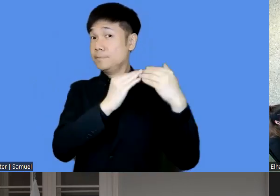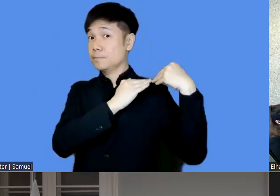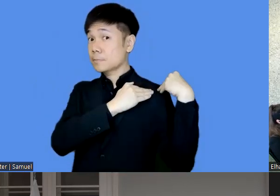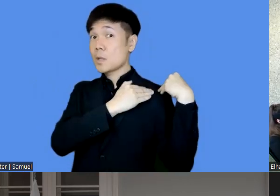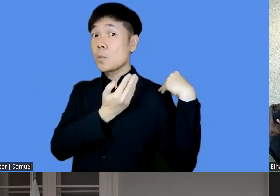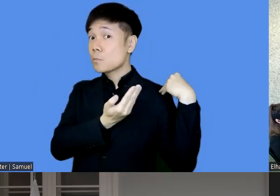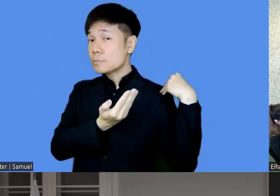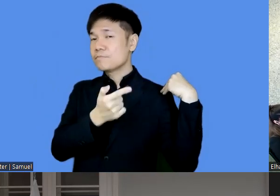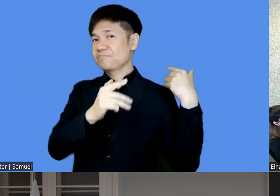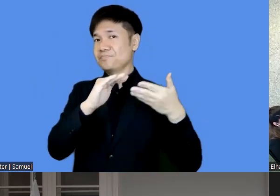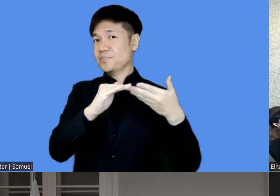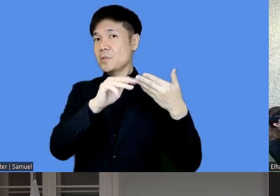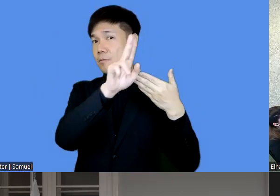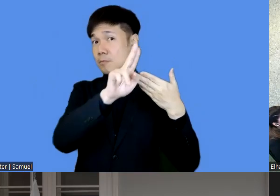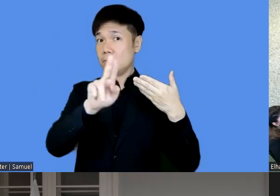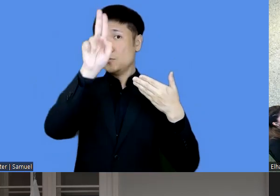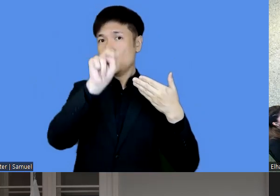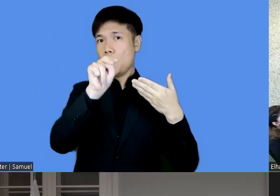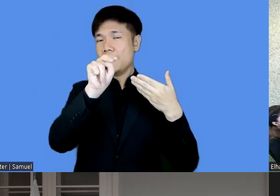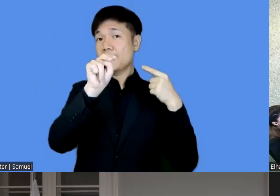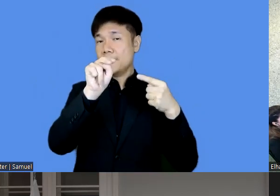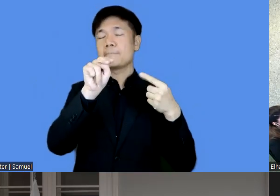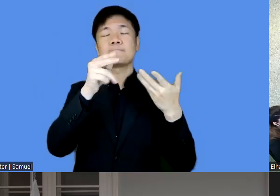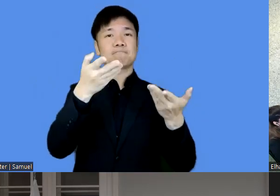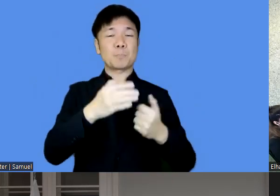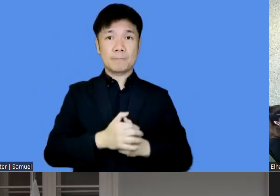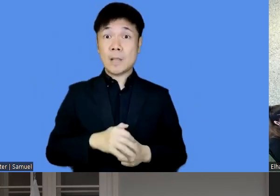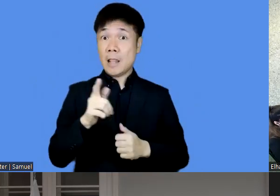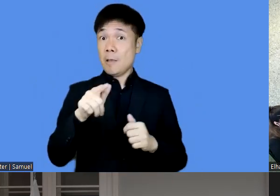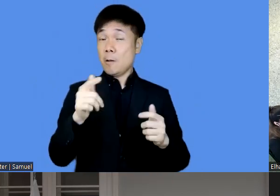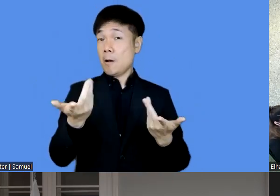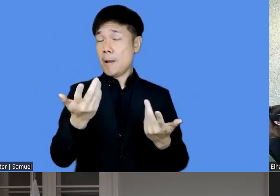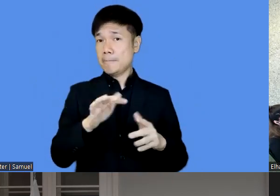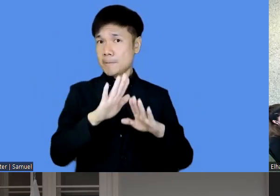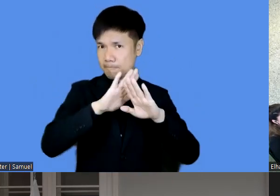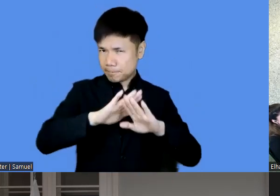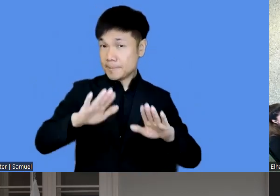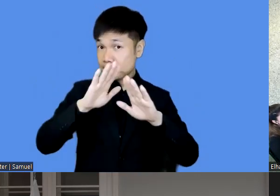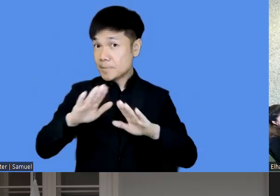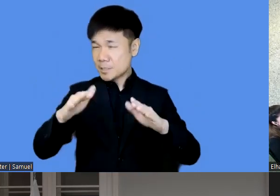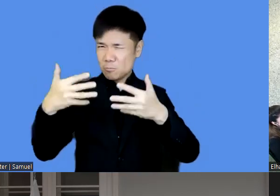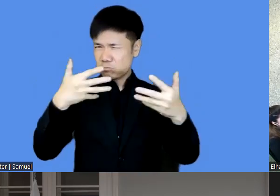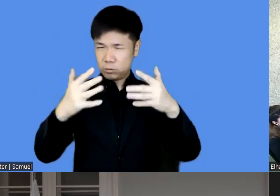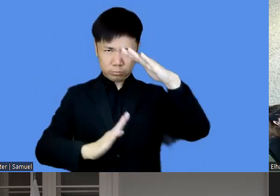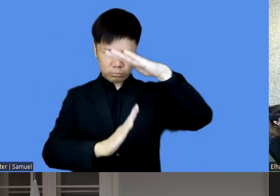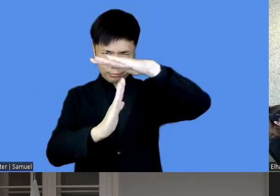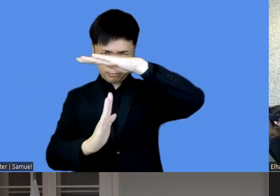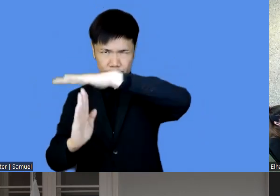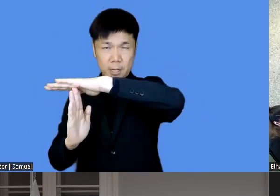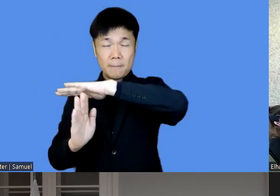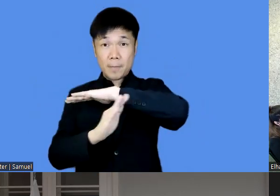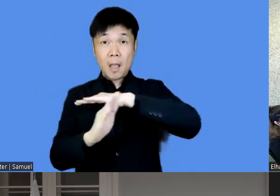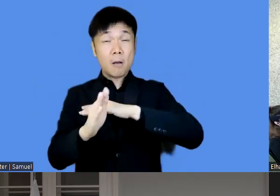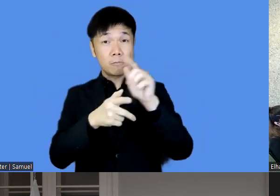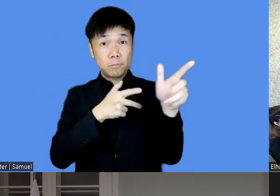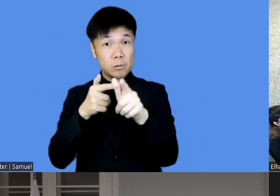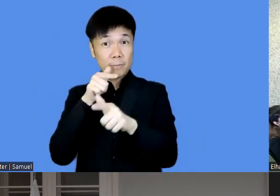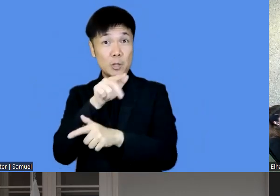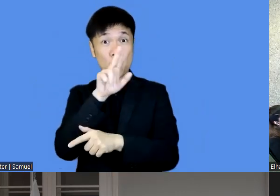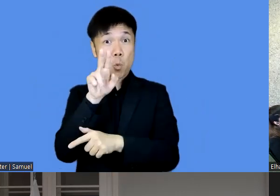entity itself, because of the peace missions that the U.N. is managing as well as the role